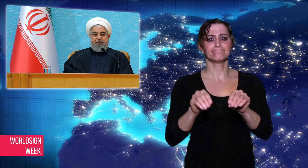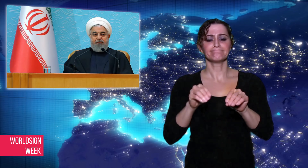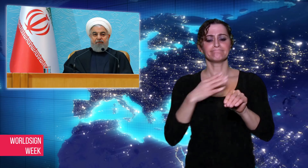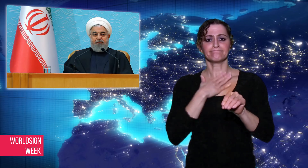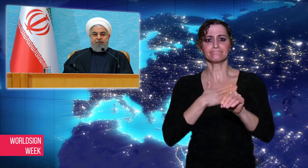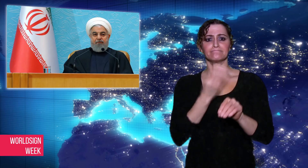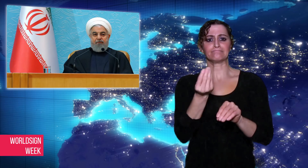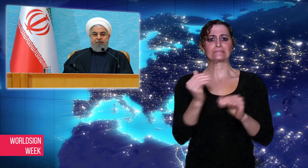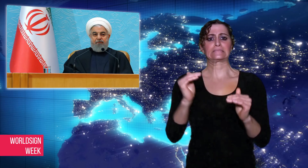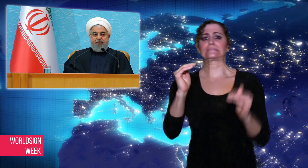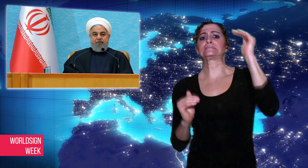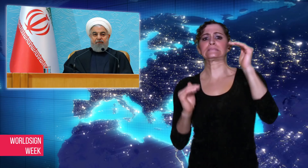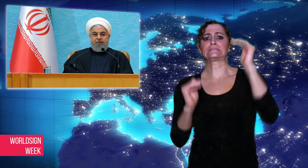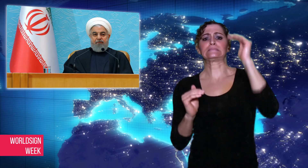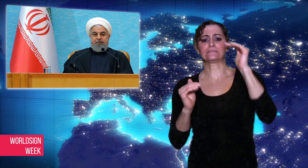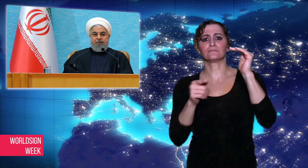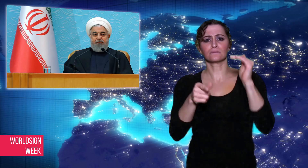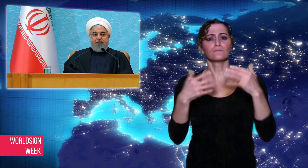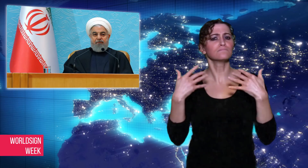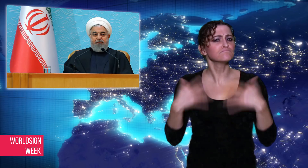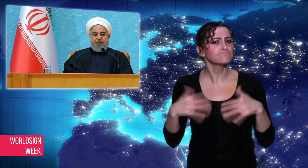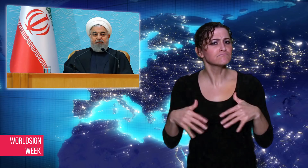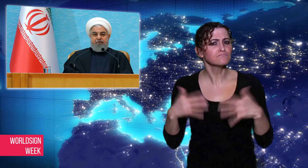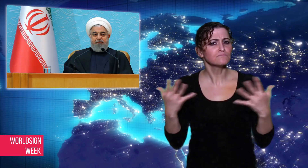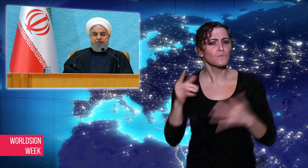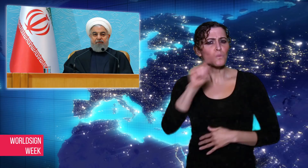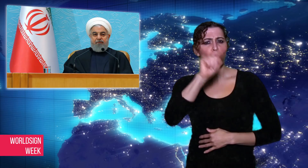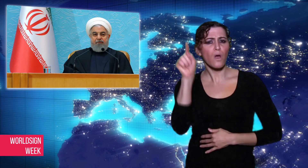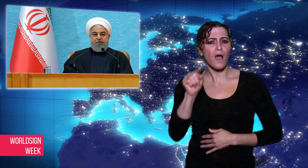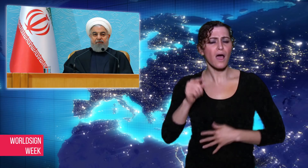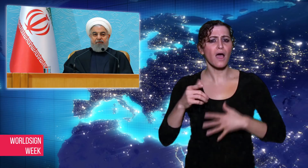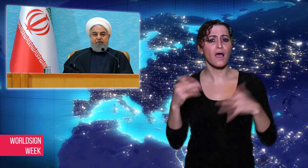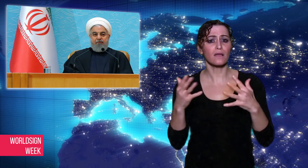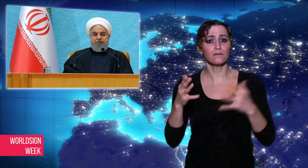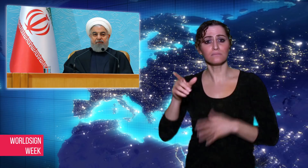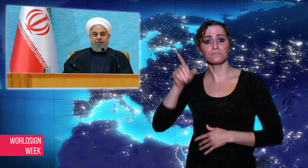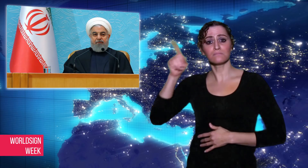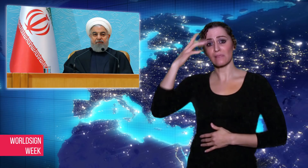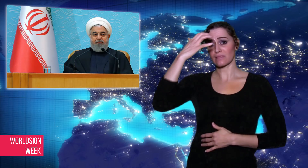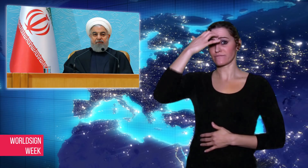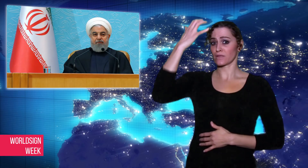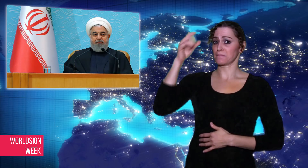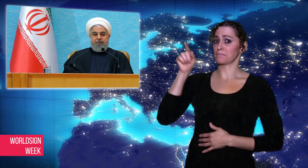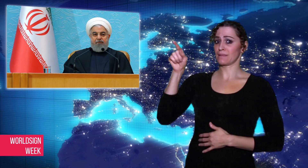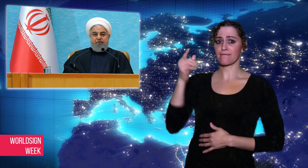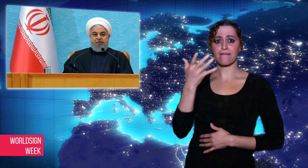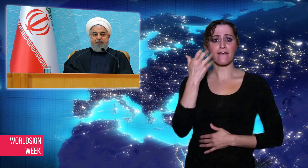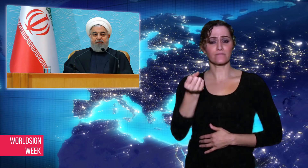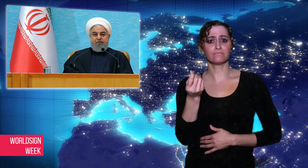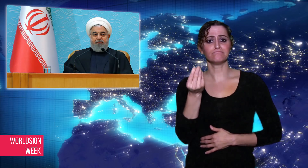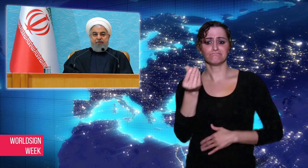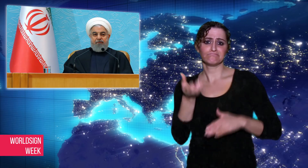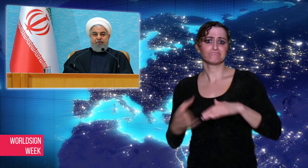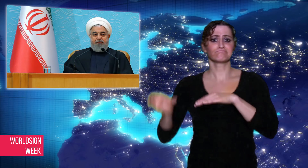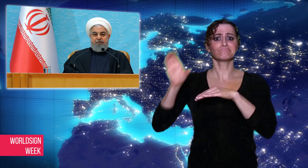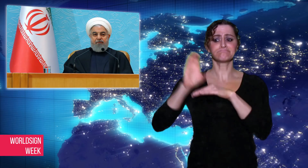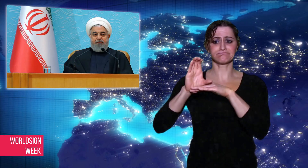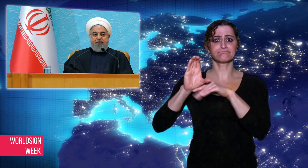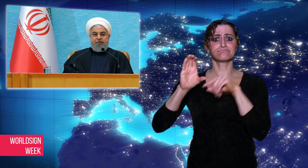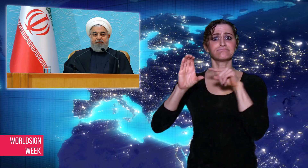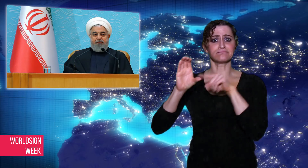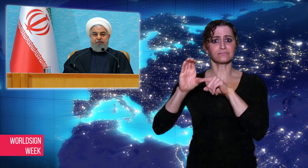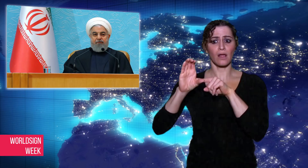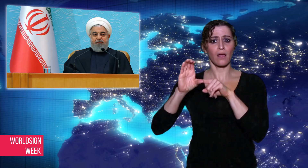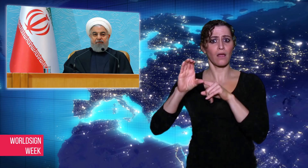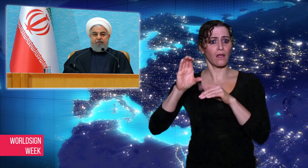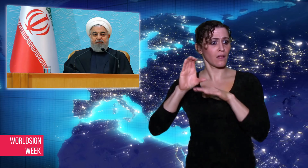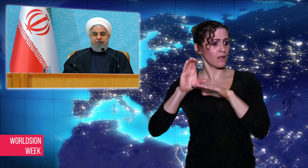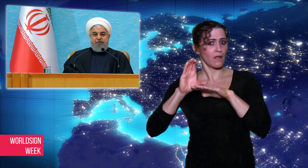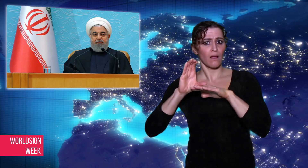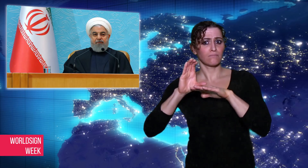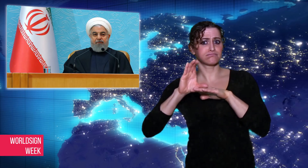funding for religious groups, fueled